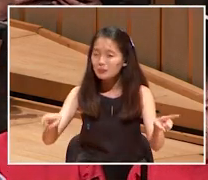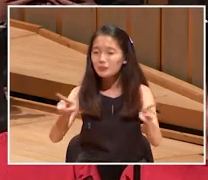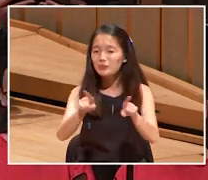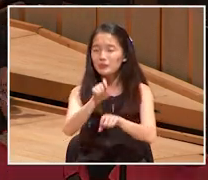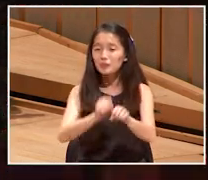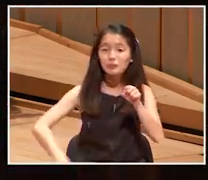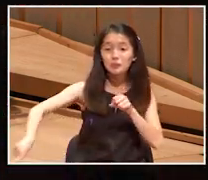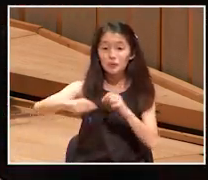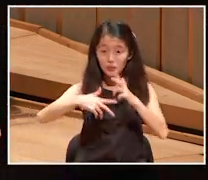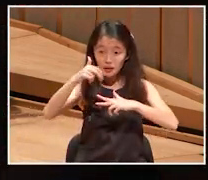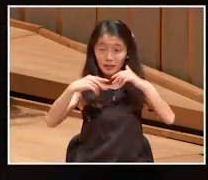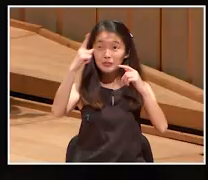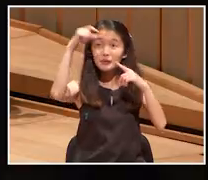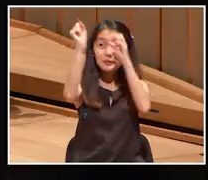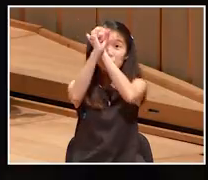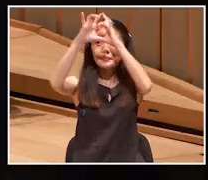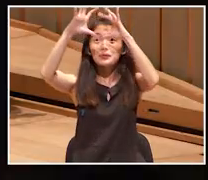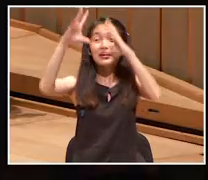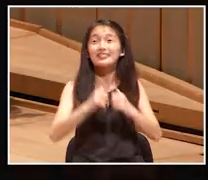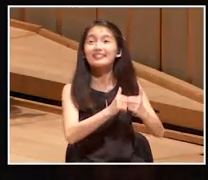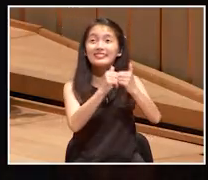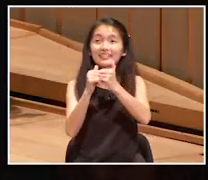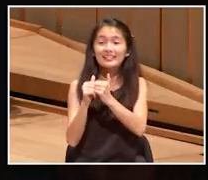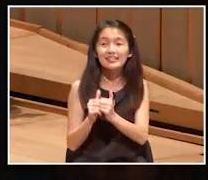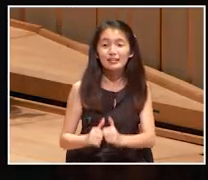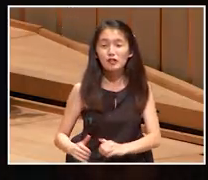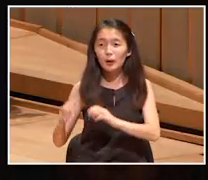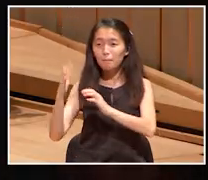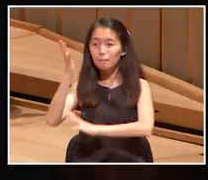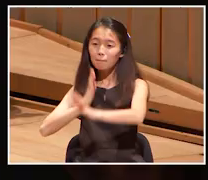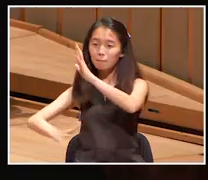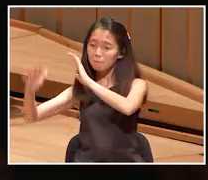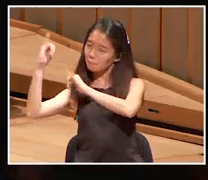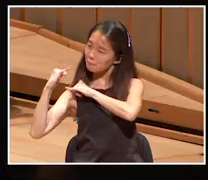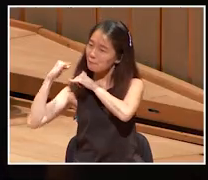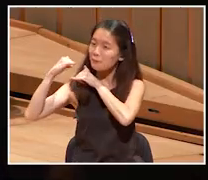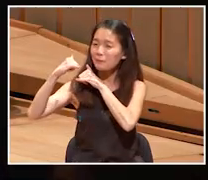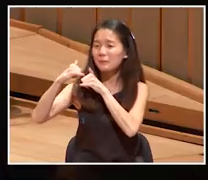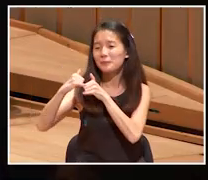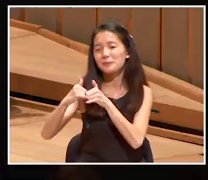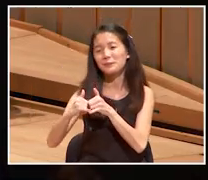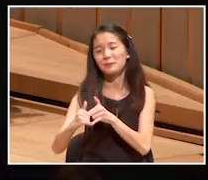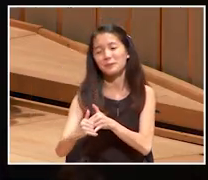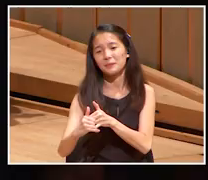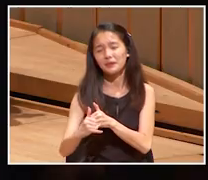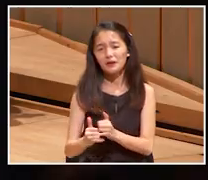So we’ll build our dreams together Just like we’ve done before